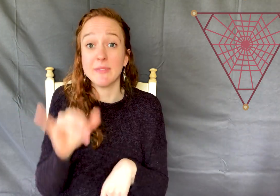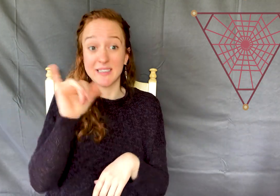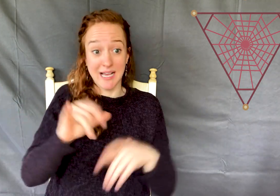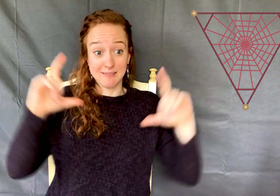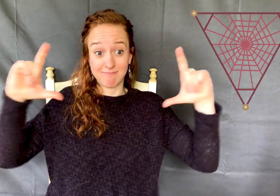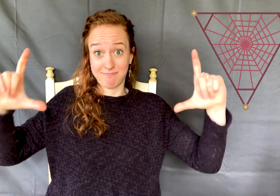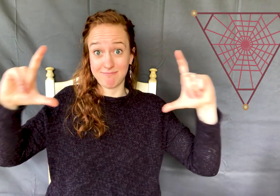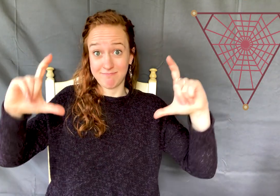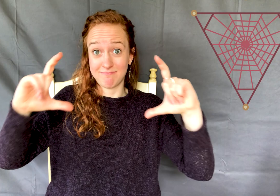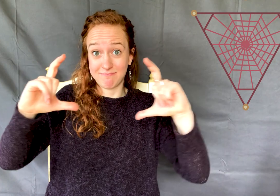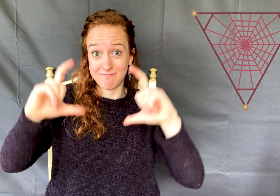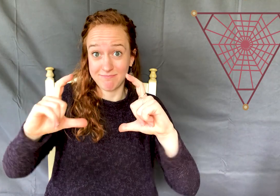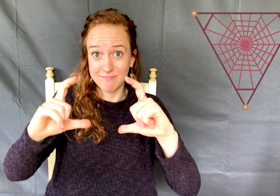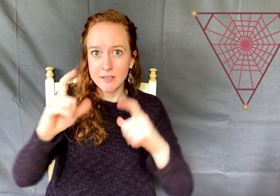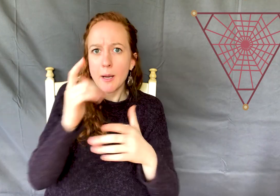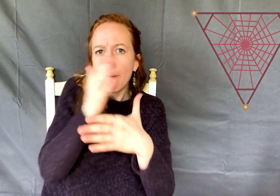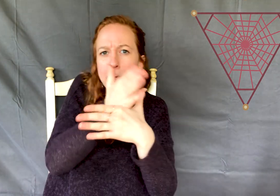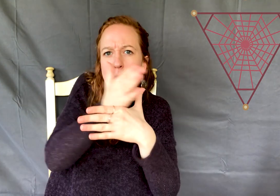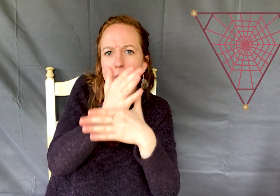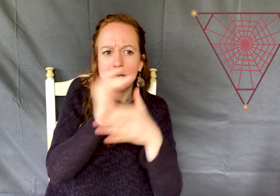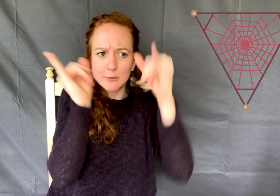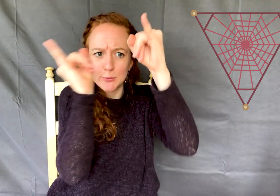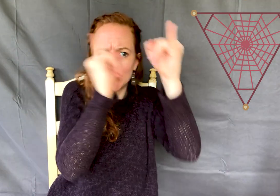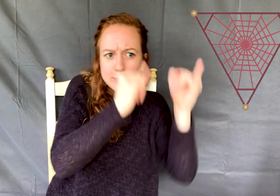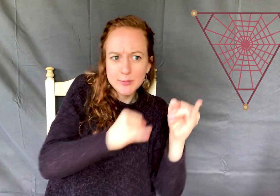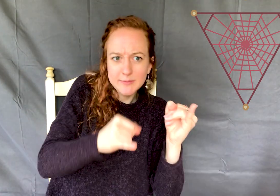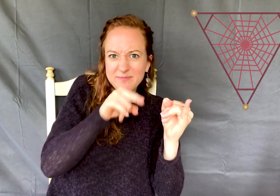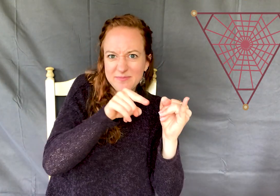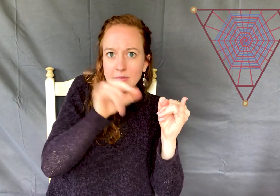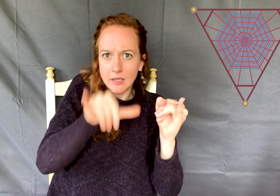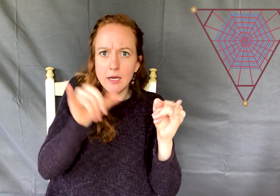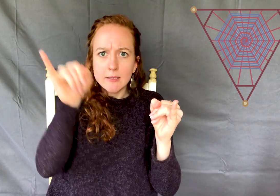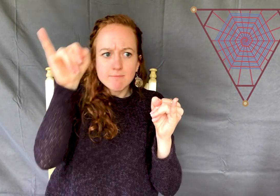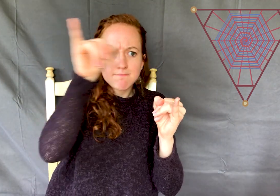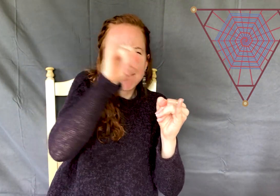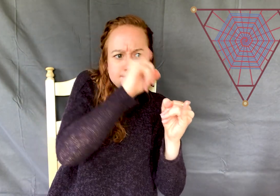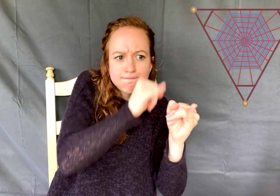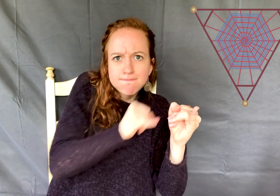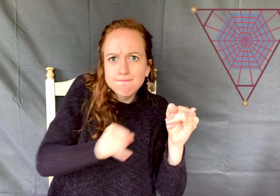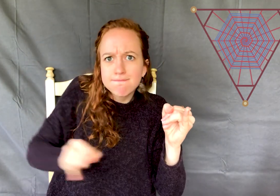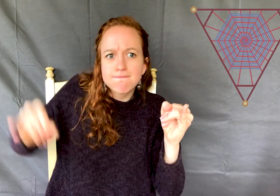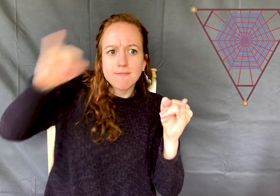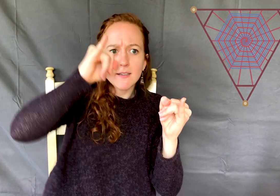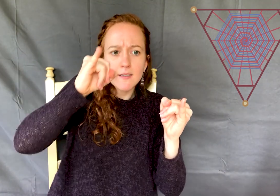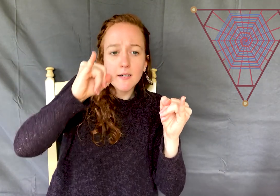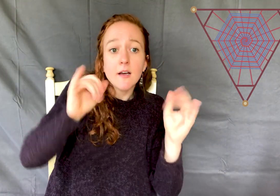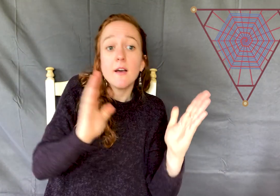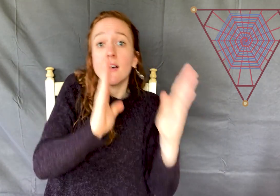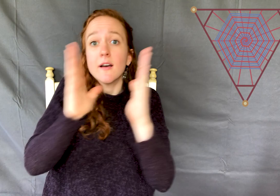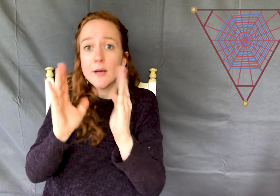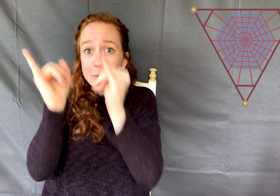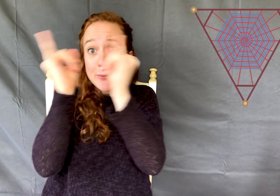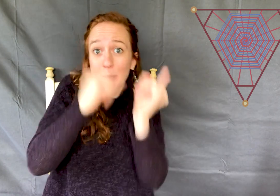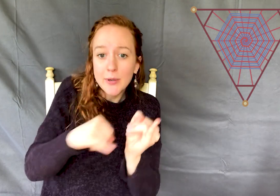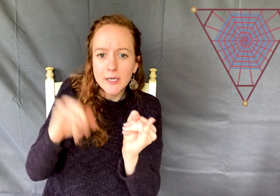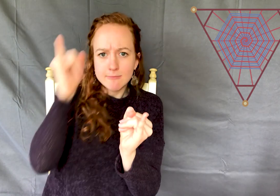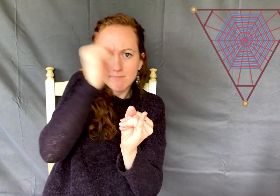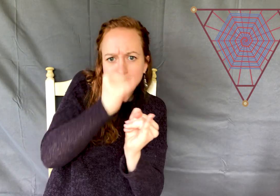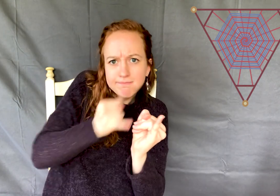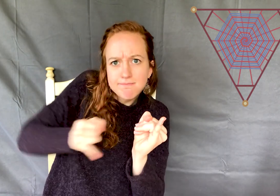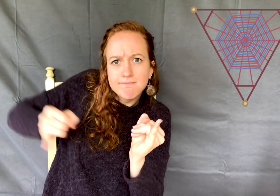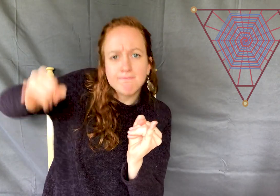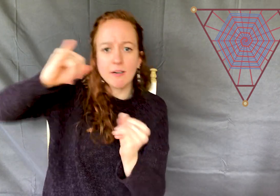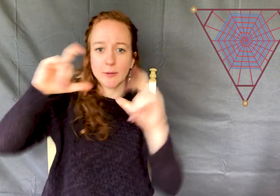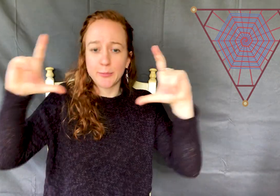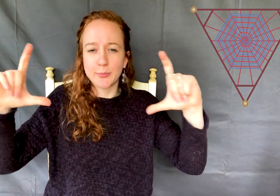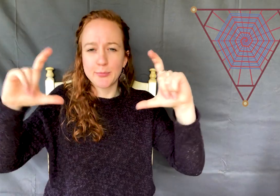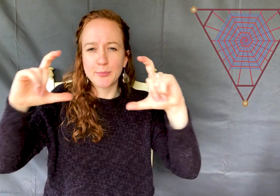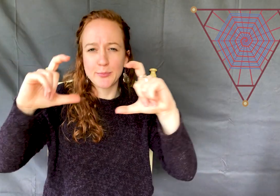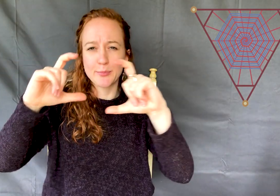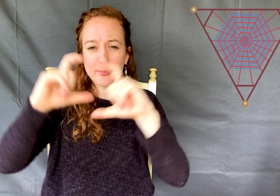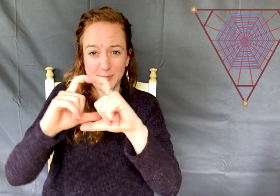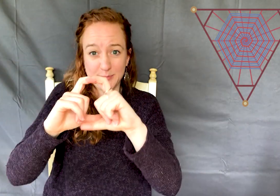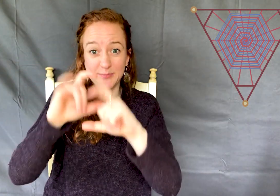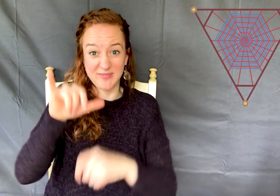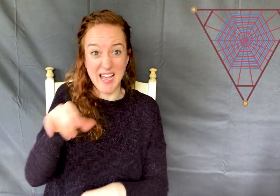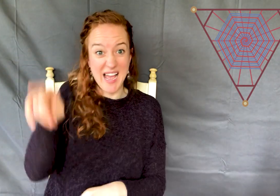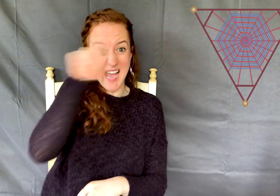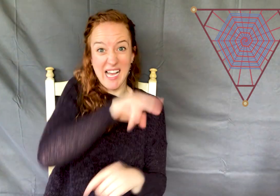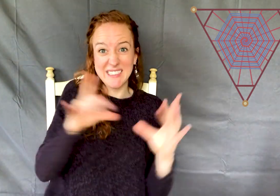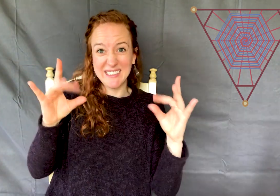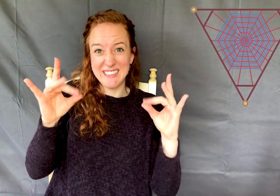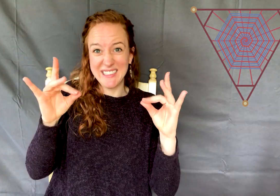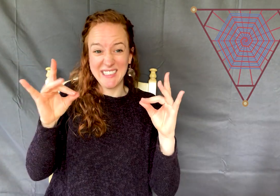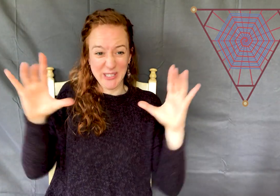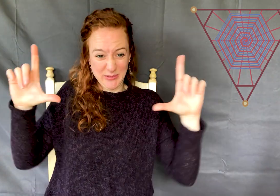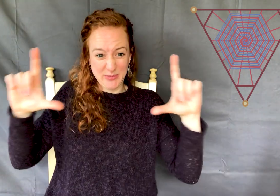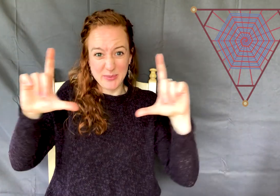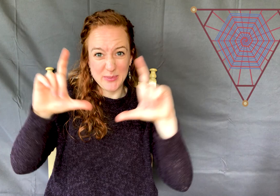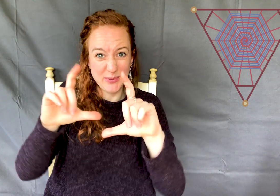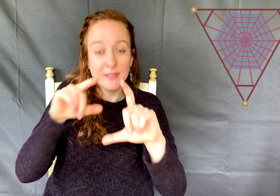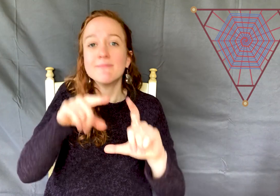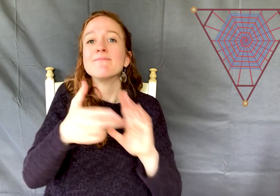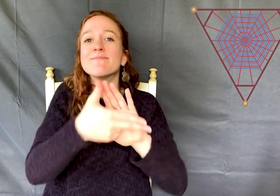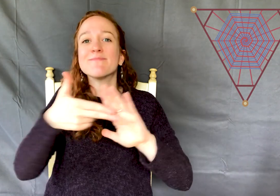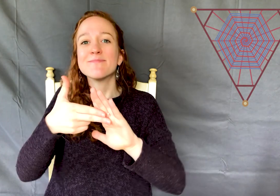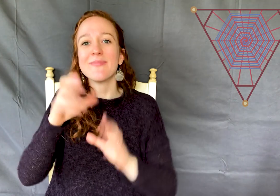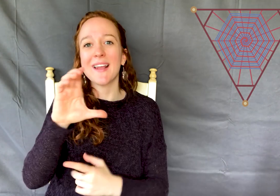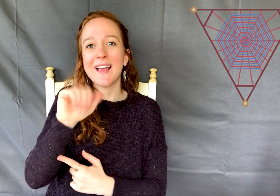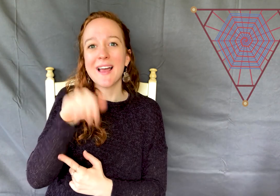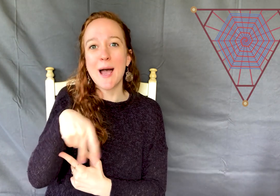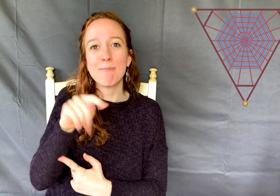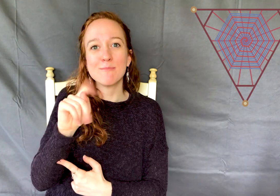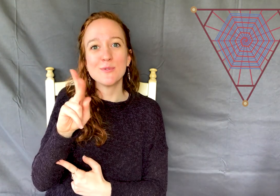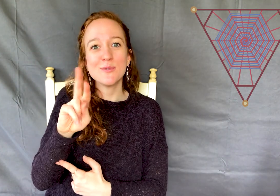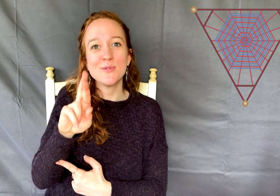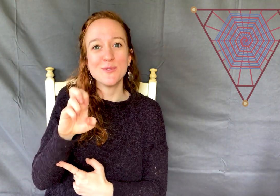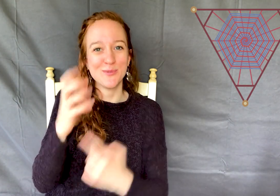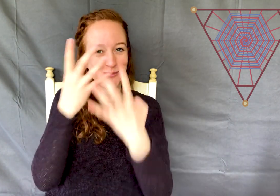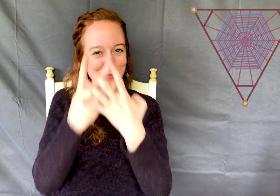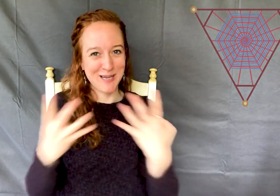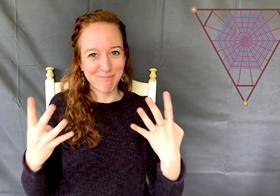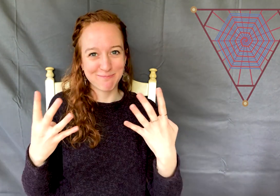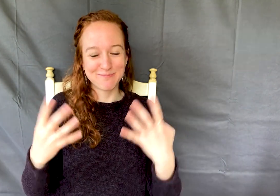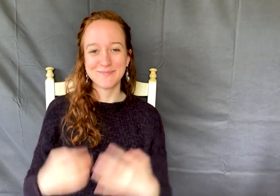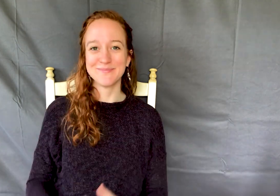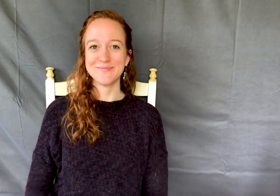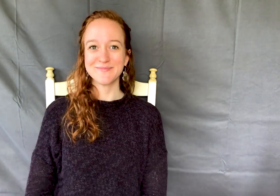From this, the spider spins a final spiral web, called the capture web, building this one from the outside in.